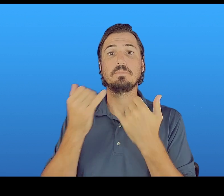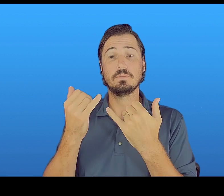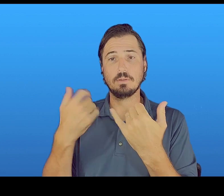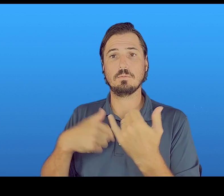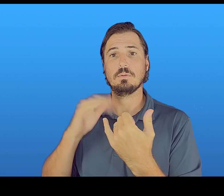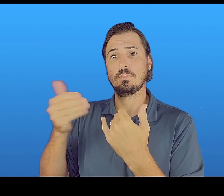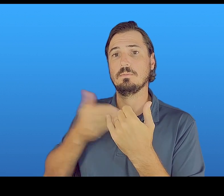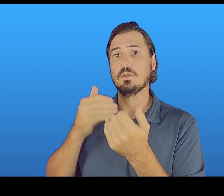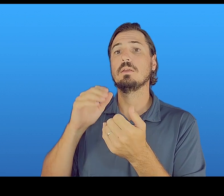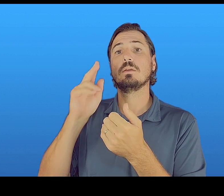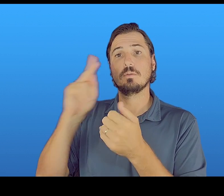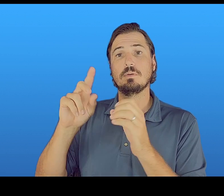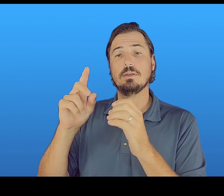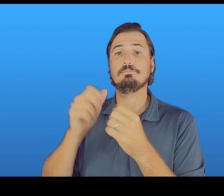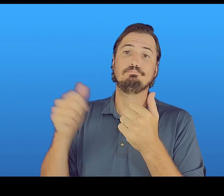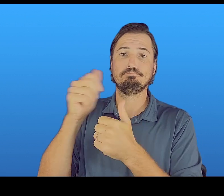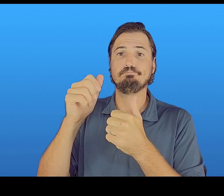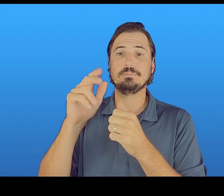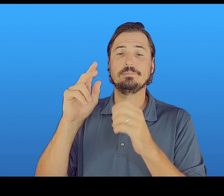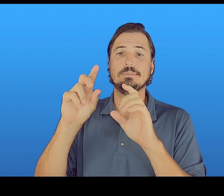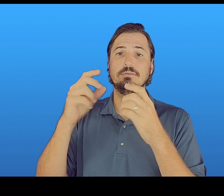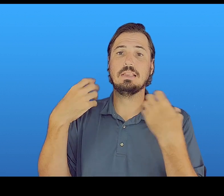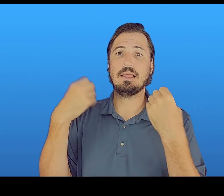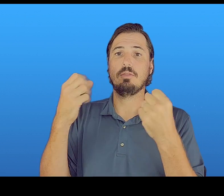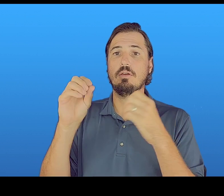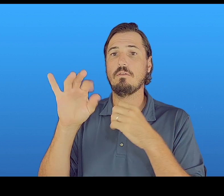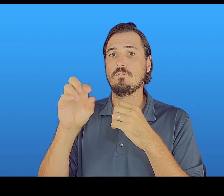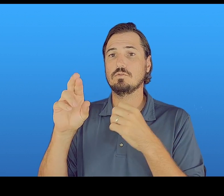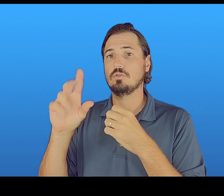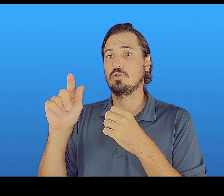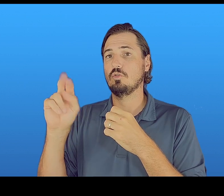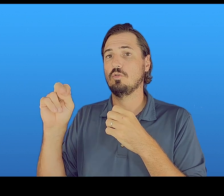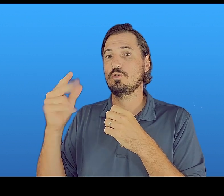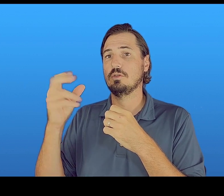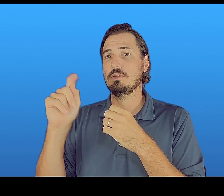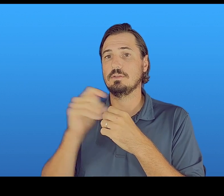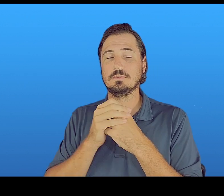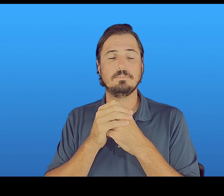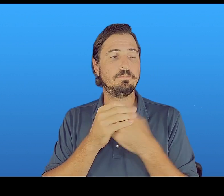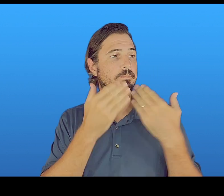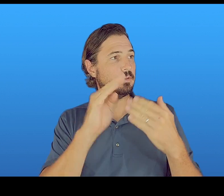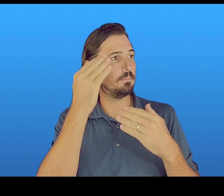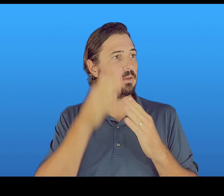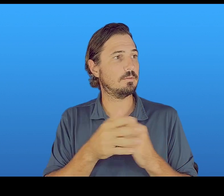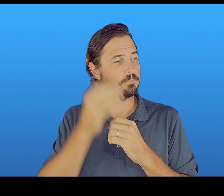Now, for the latest on our daily case count and clusters, we turn to Kaua‘i Deputy District Health Officer Lauren Guest.